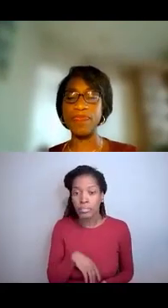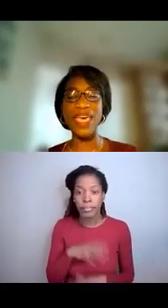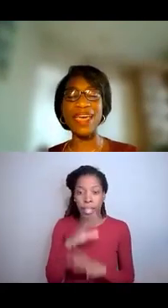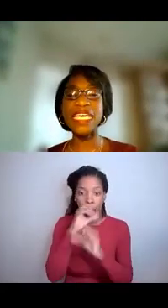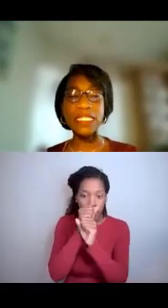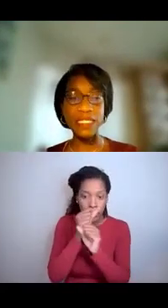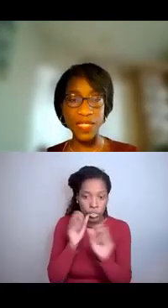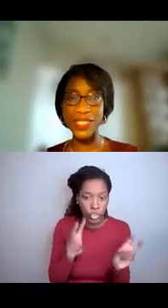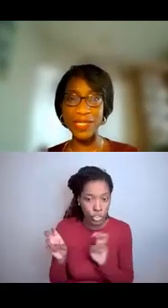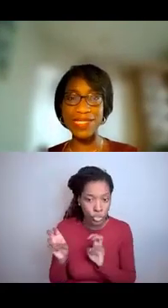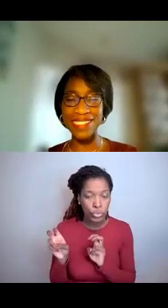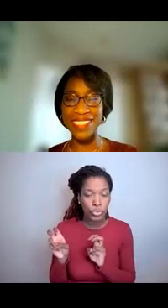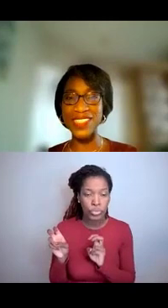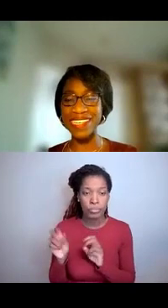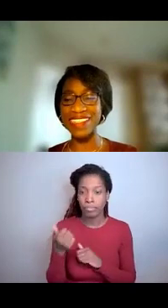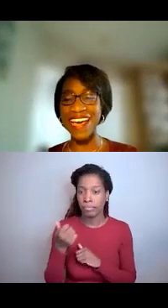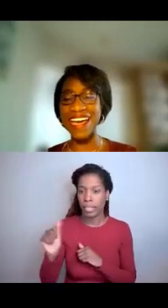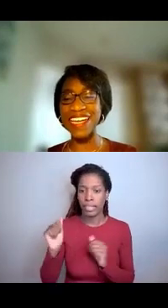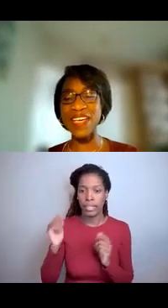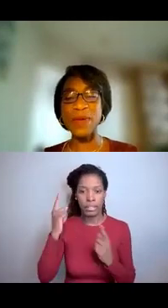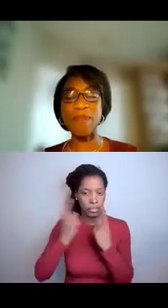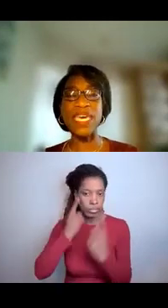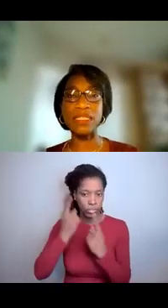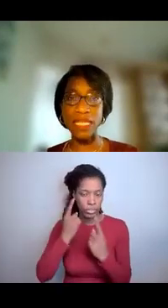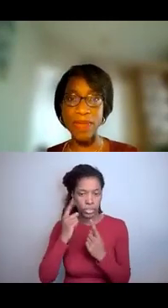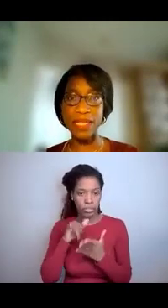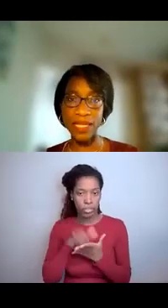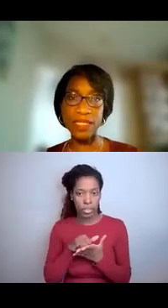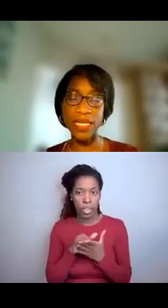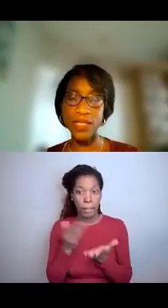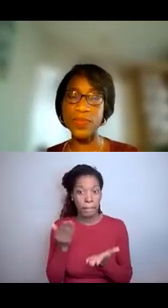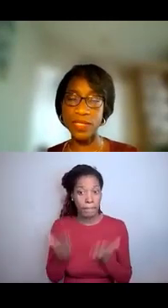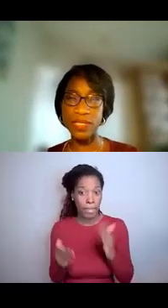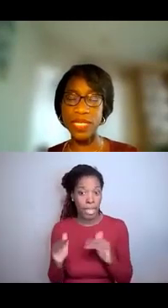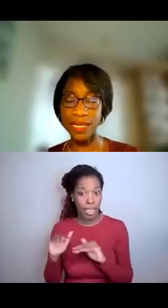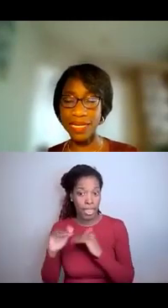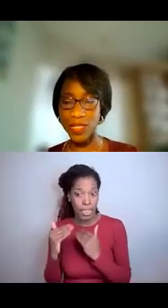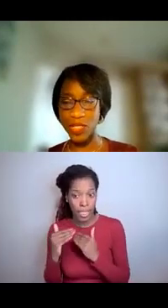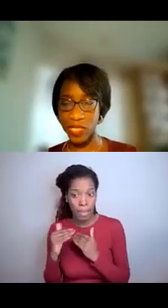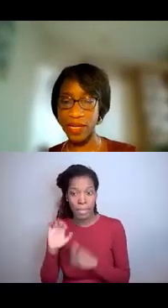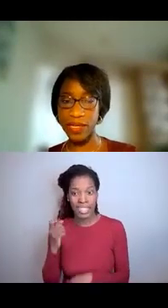And any considerations essentially that may limit the extent to which the data is shared,